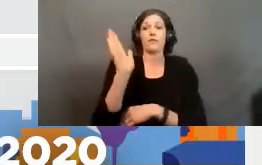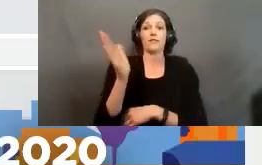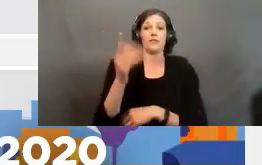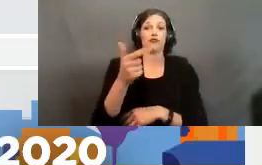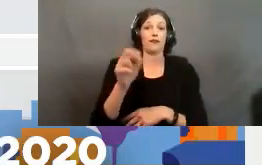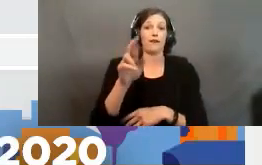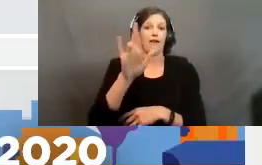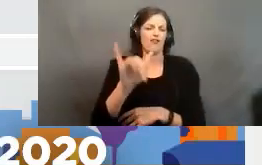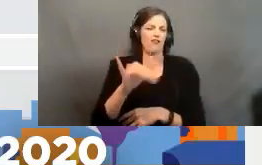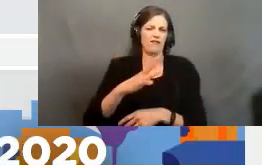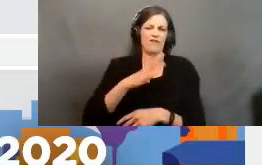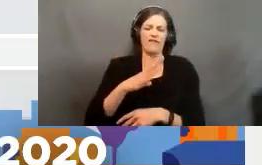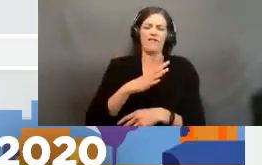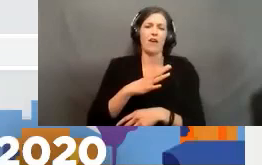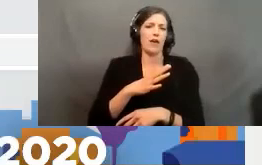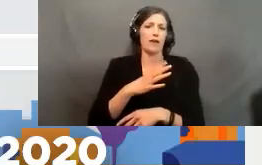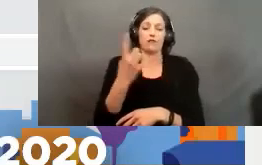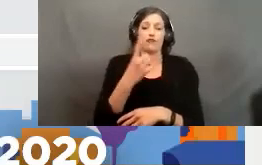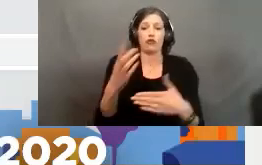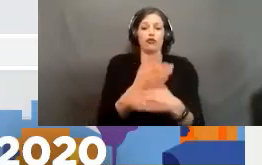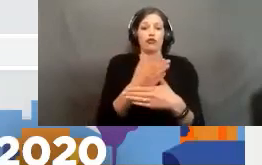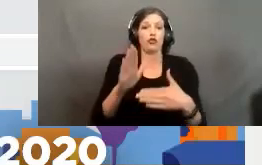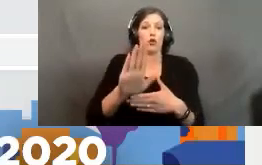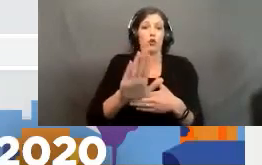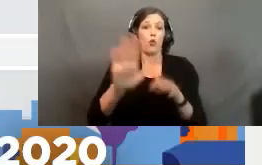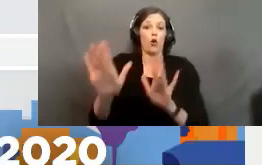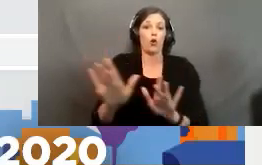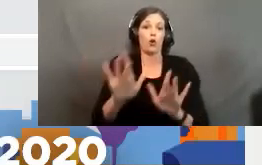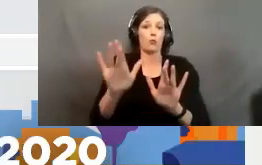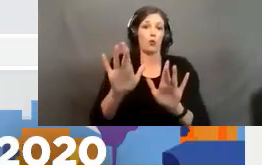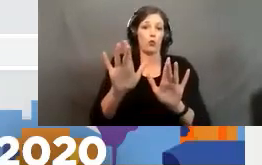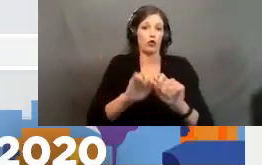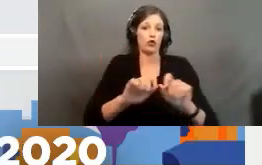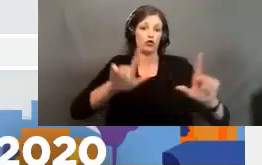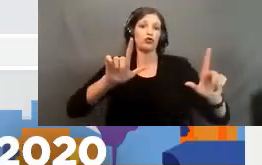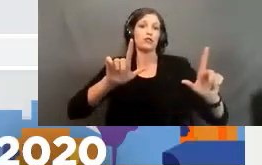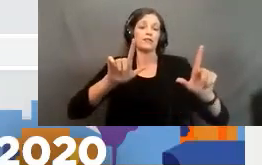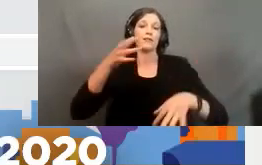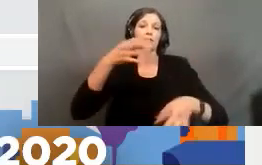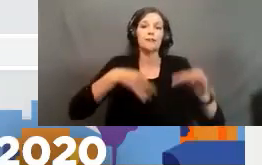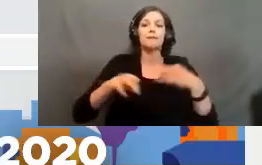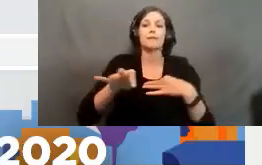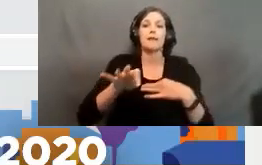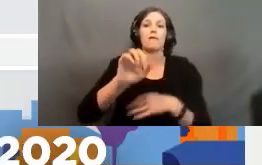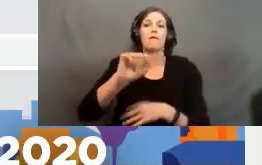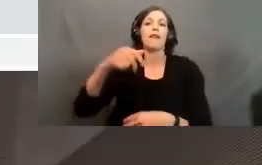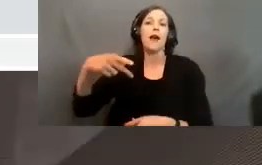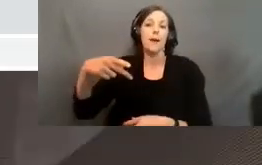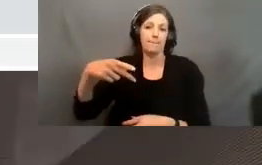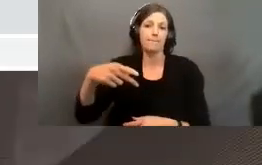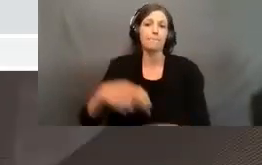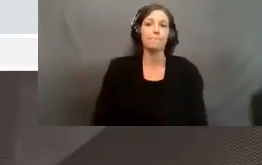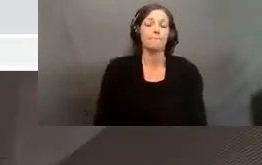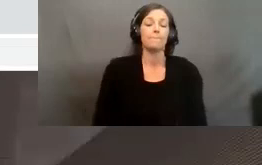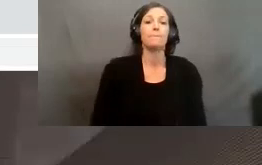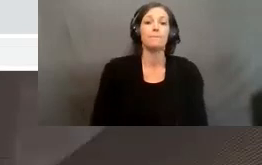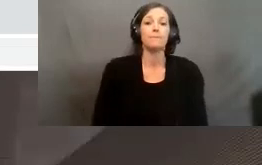that as well. You would just share your computer 12:33:15 screen instead of an application.